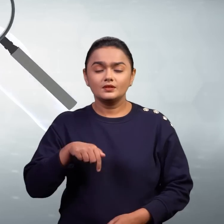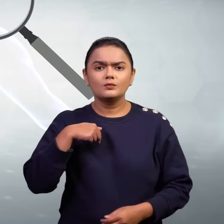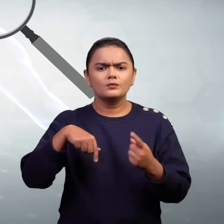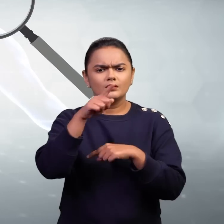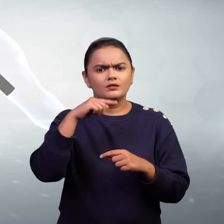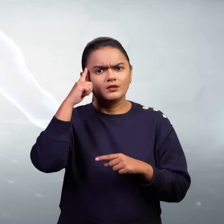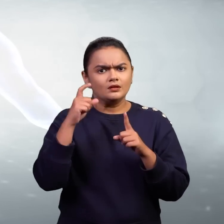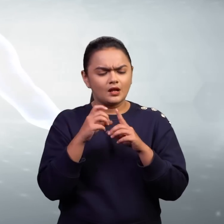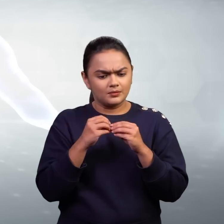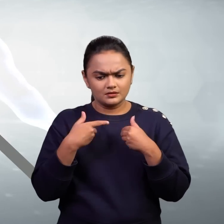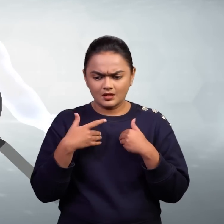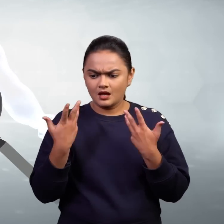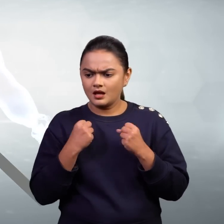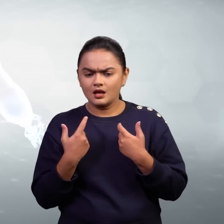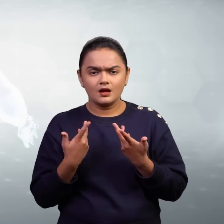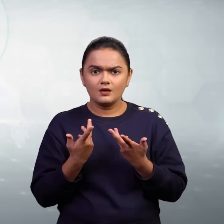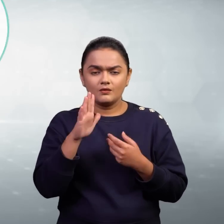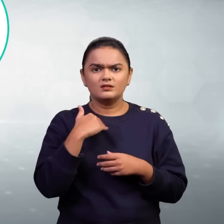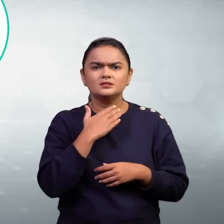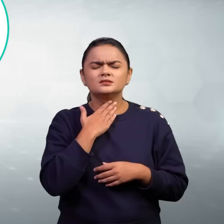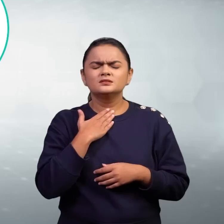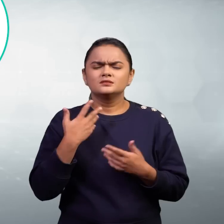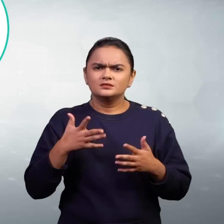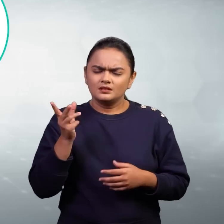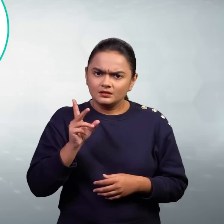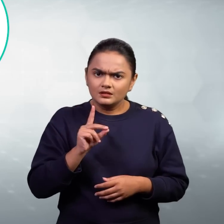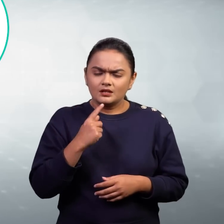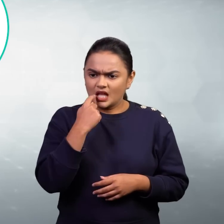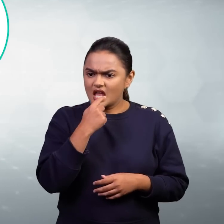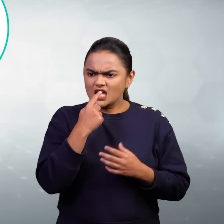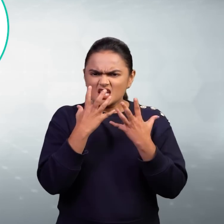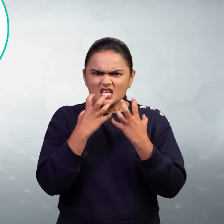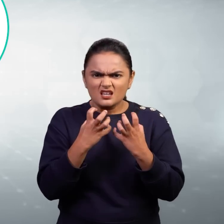How do we know if we have diabetes? We will experience increased thirst and a dry mouth.